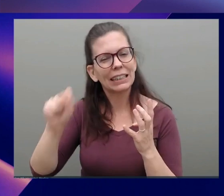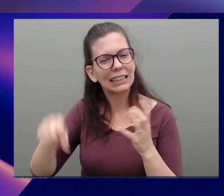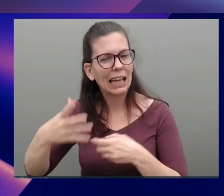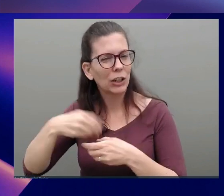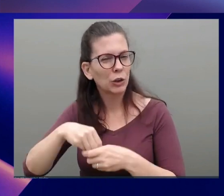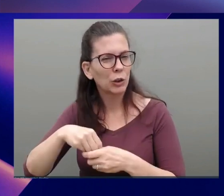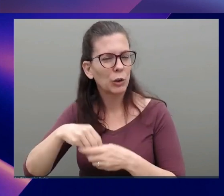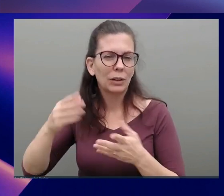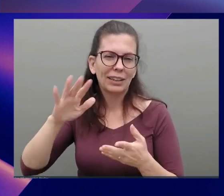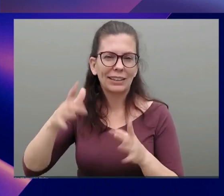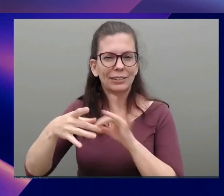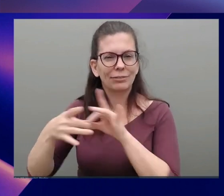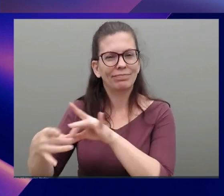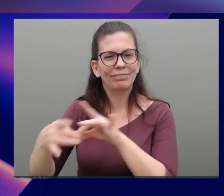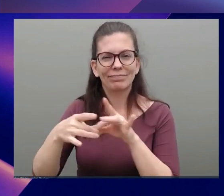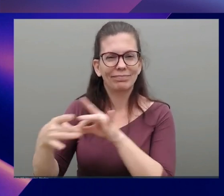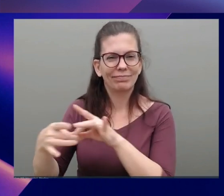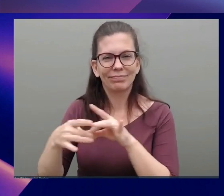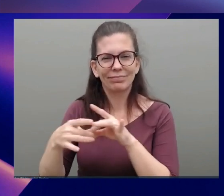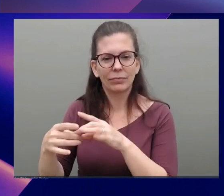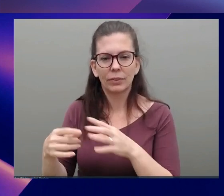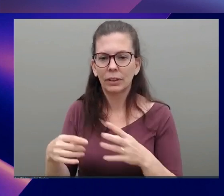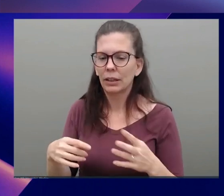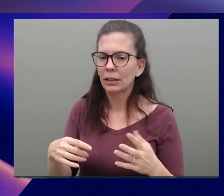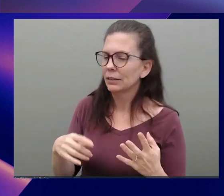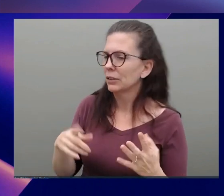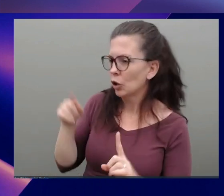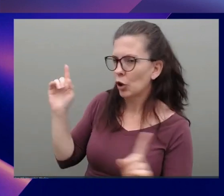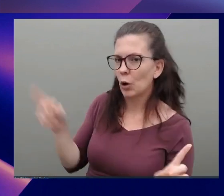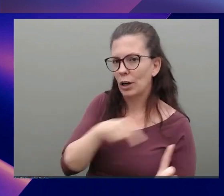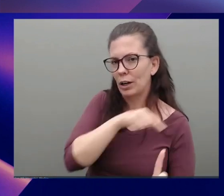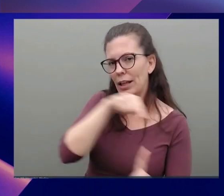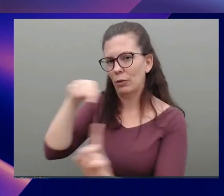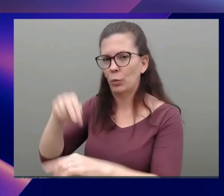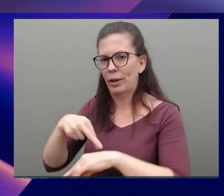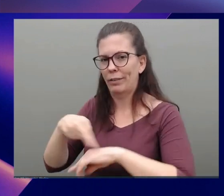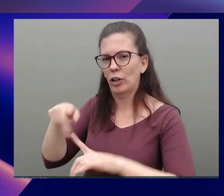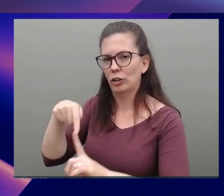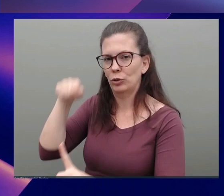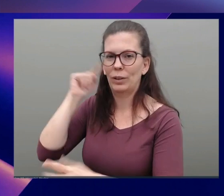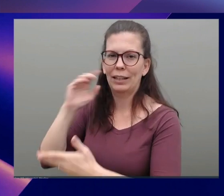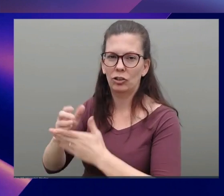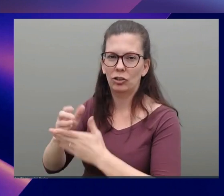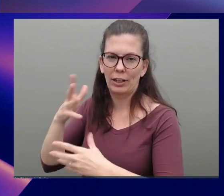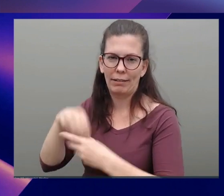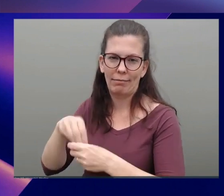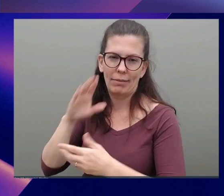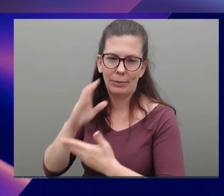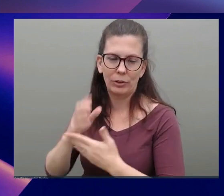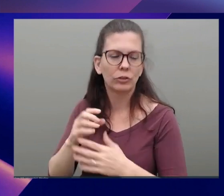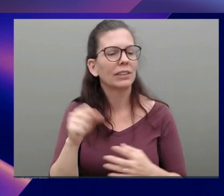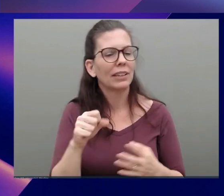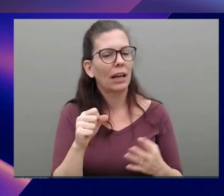You're pointing to that snapshot as part of the image. Yes, exactly. - Yes, okay. But something that is ephemeral